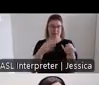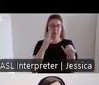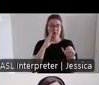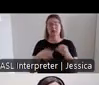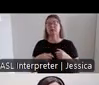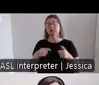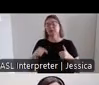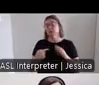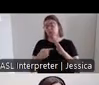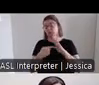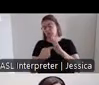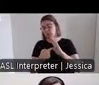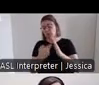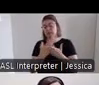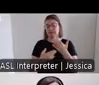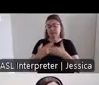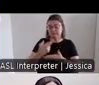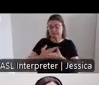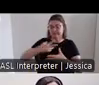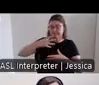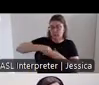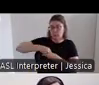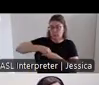we’ll point out some of the resources included in that guide.